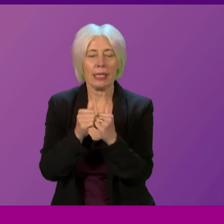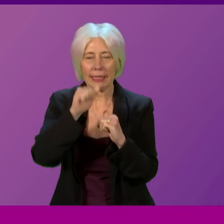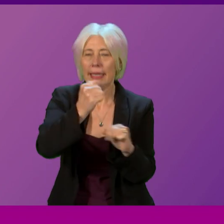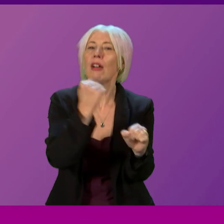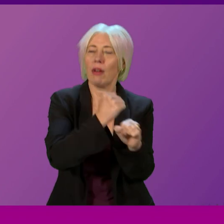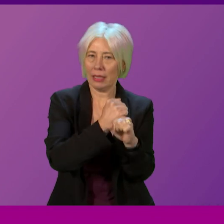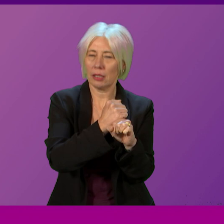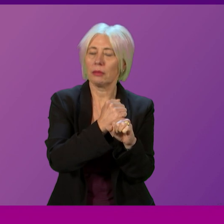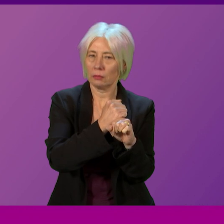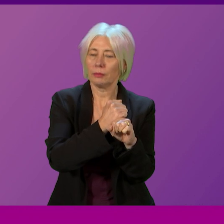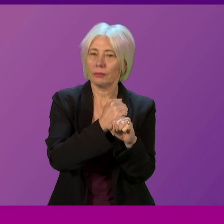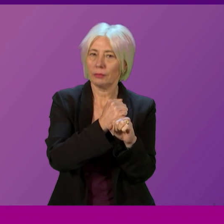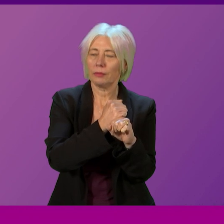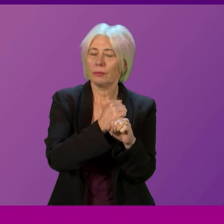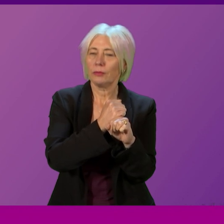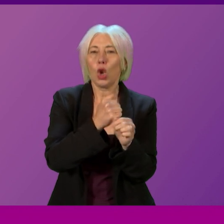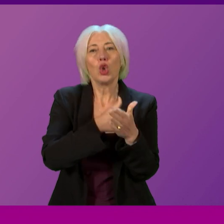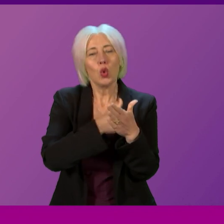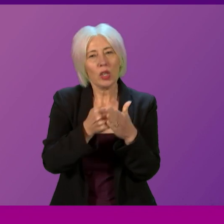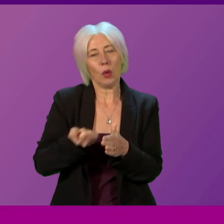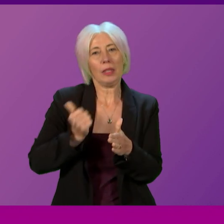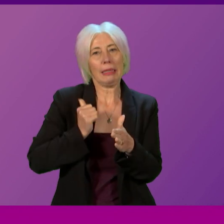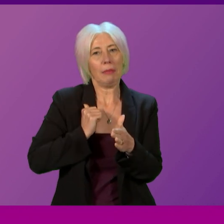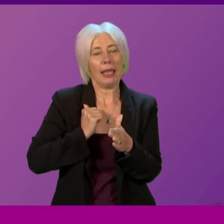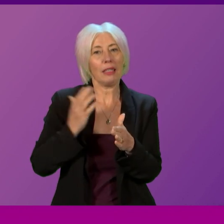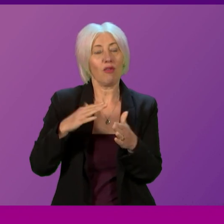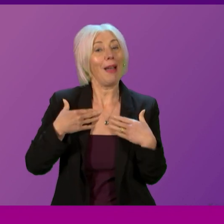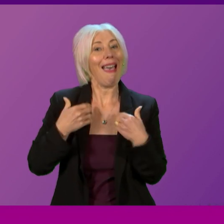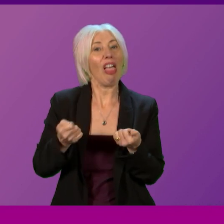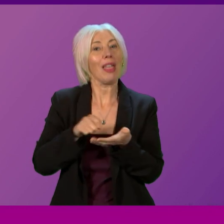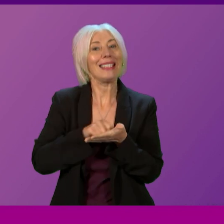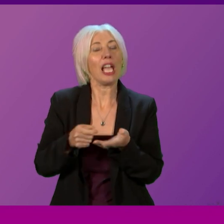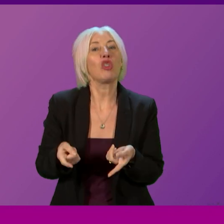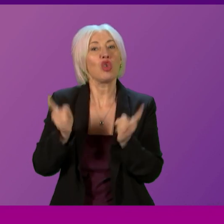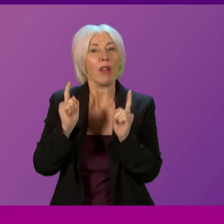We would usually expect that green light to come from the health secretary or the First